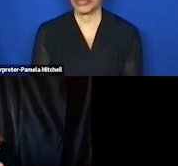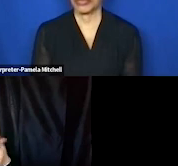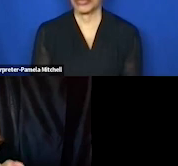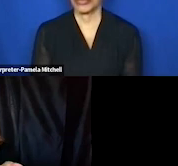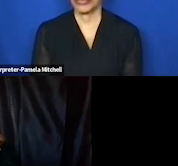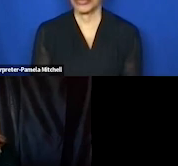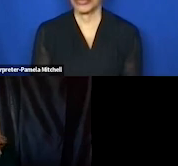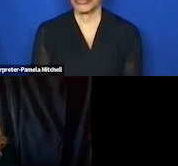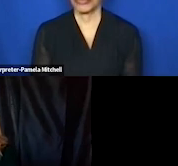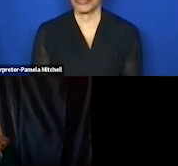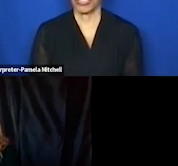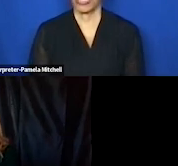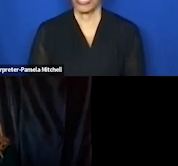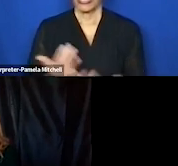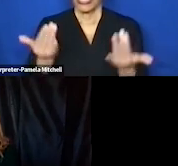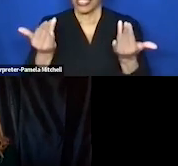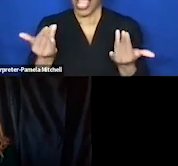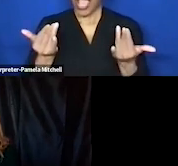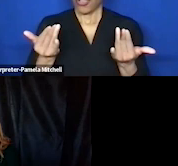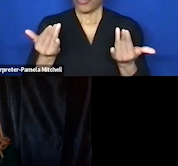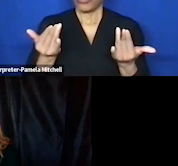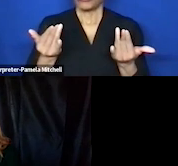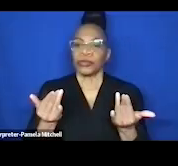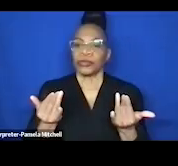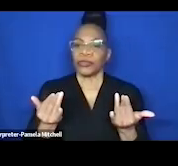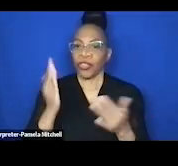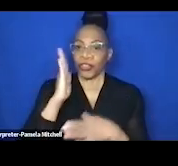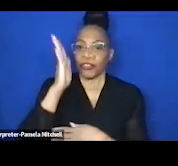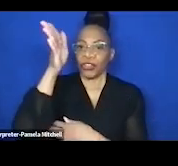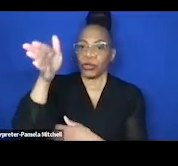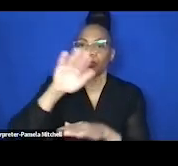And so then looking ahead, really, all of these strategies tie back